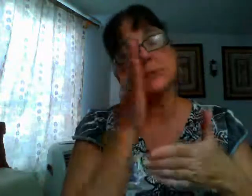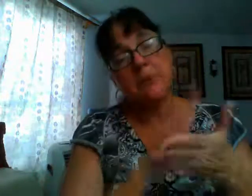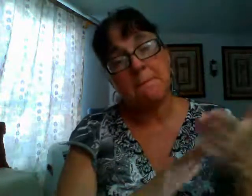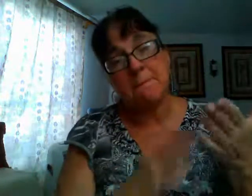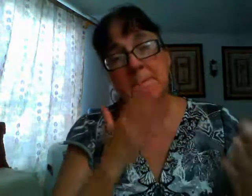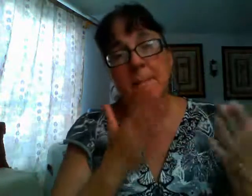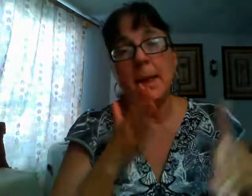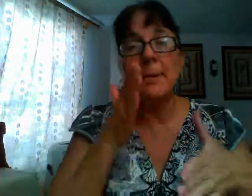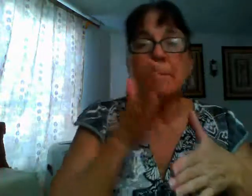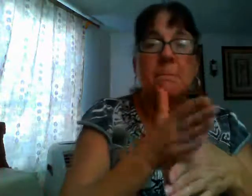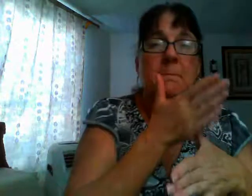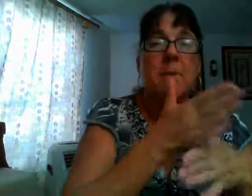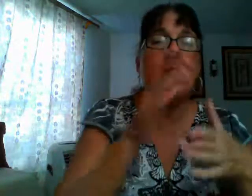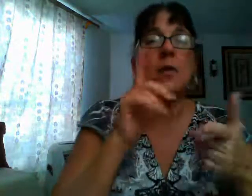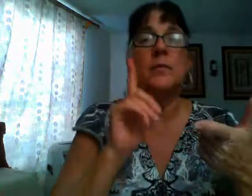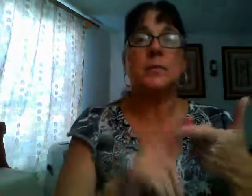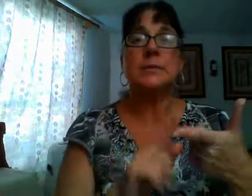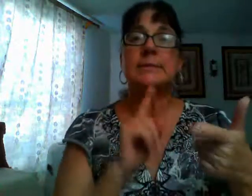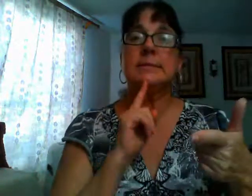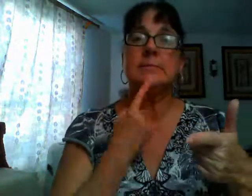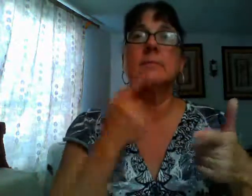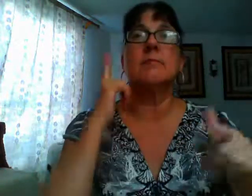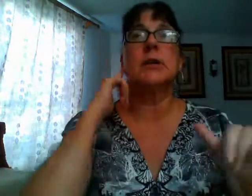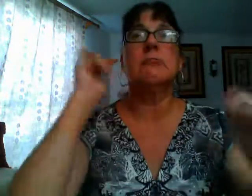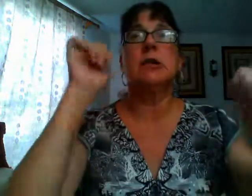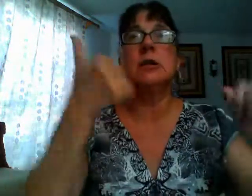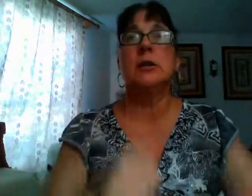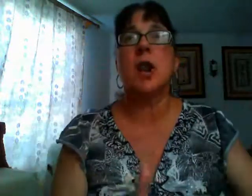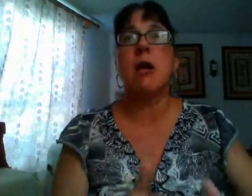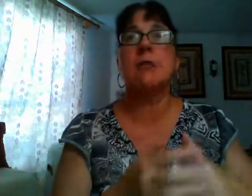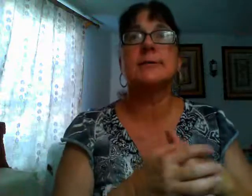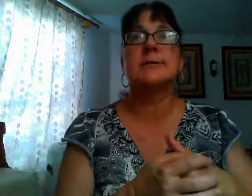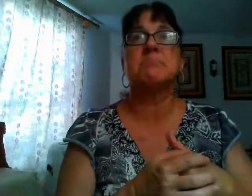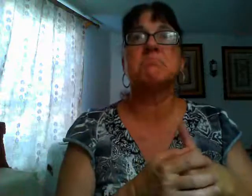Some have a moderate or severe hearing loss.